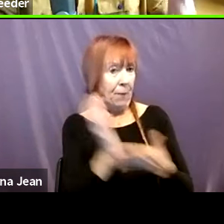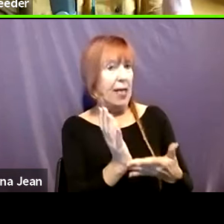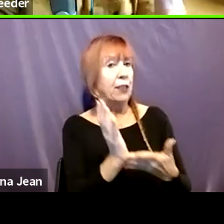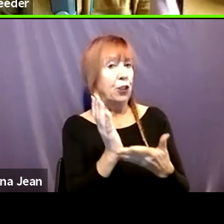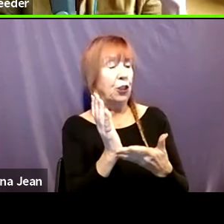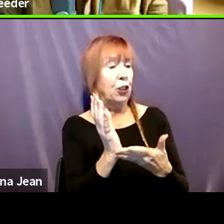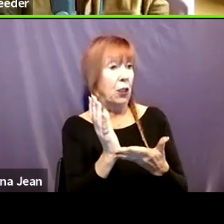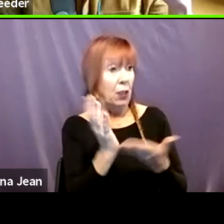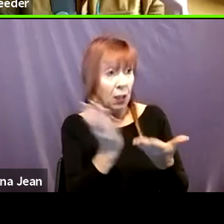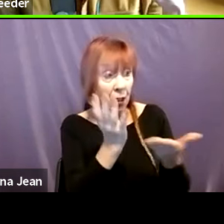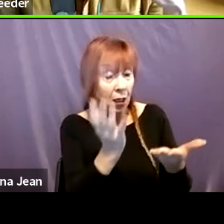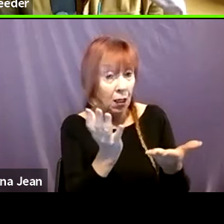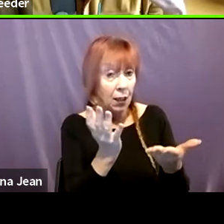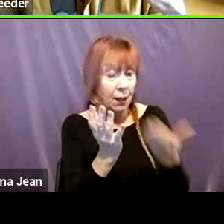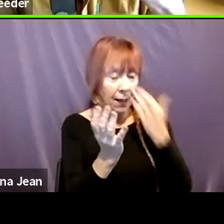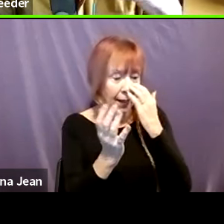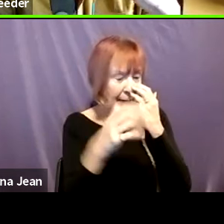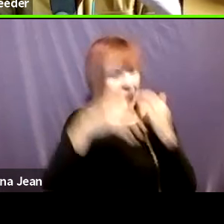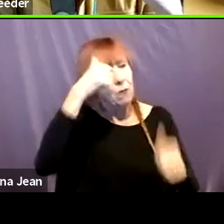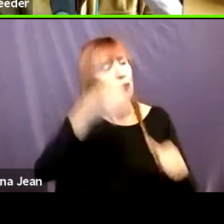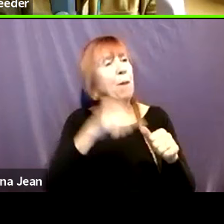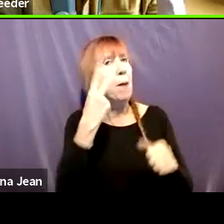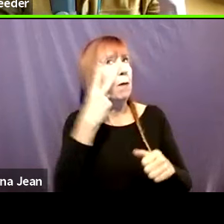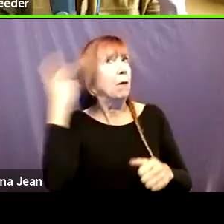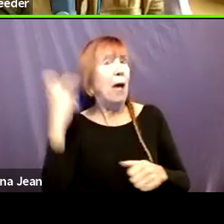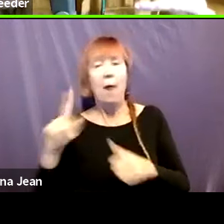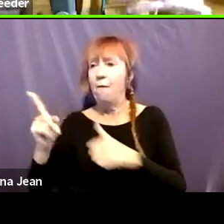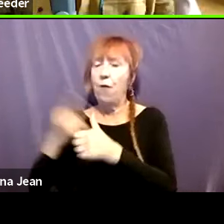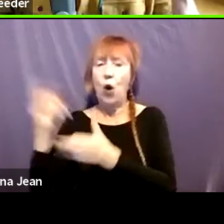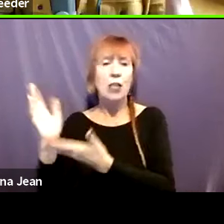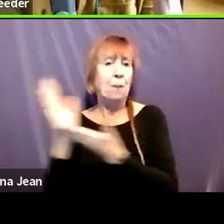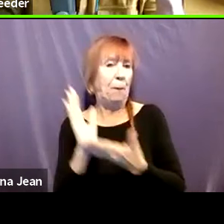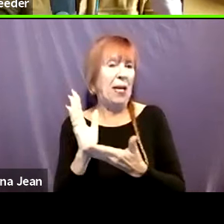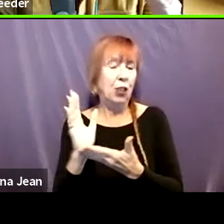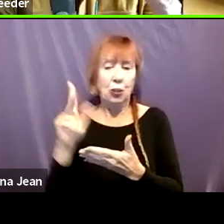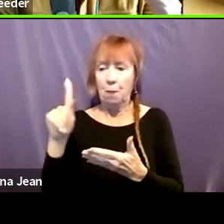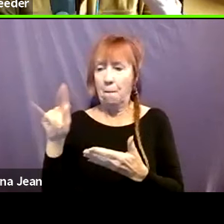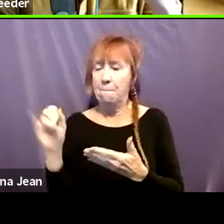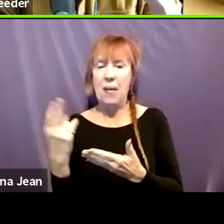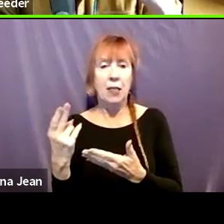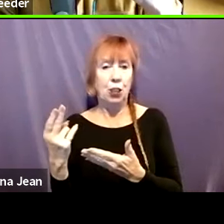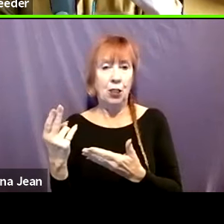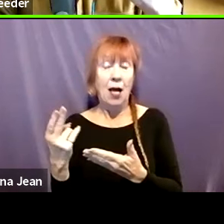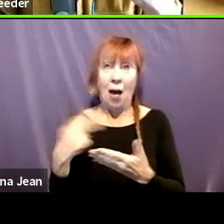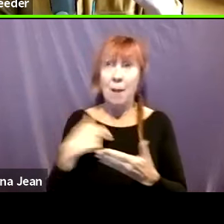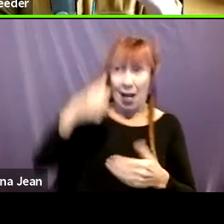if you go back to that first pitch, and I kind of ask this question, 'cause I remember my first pitch,